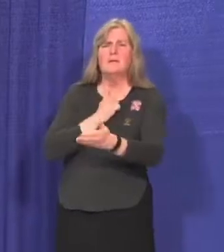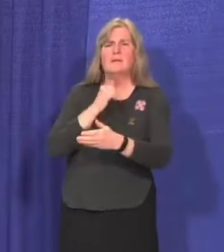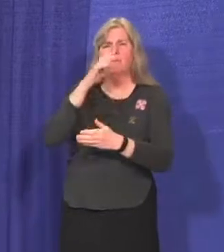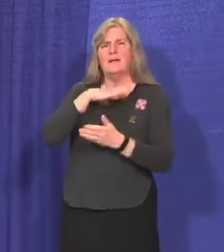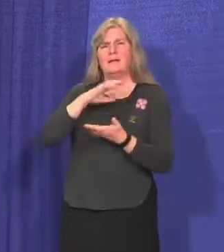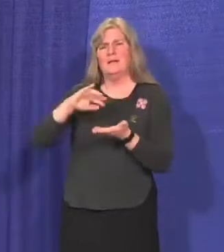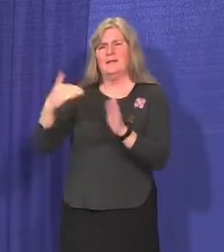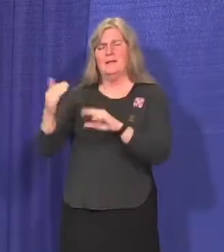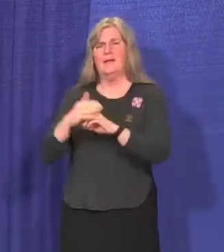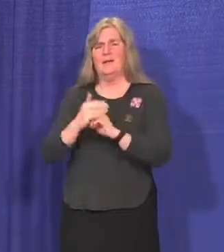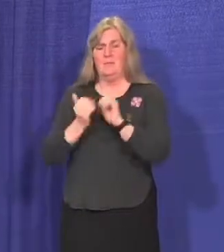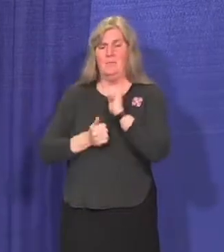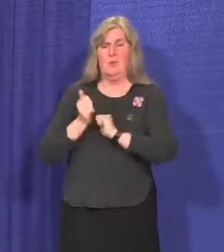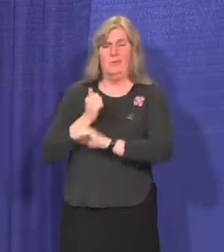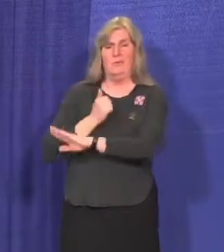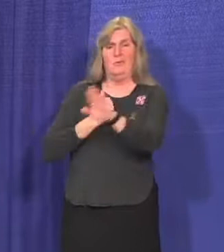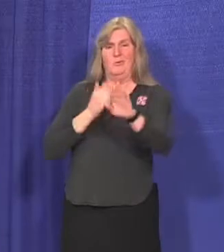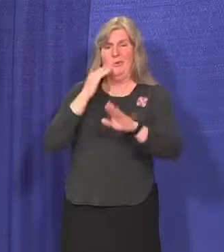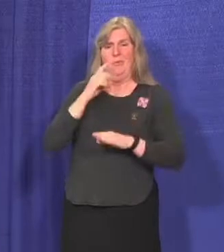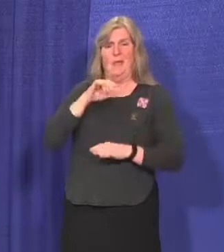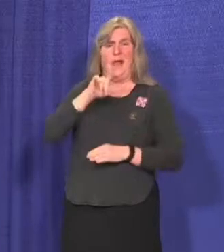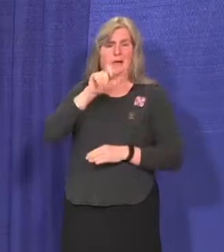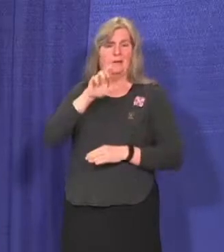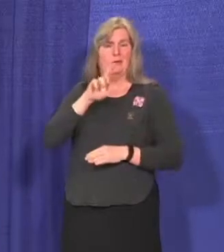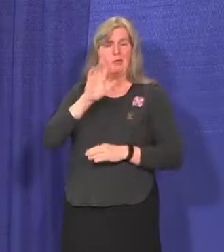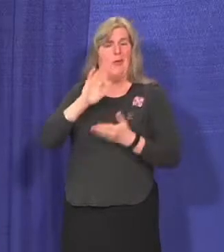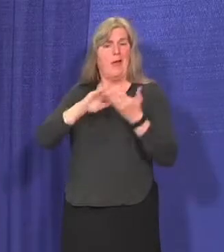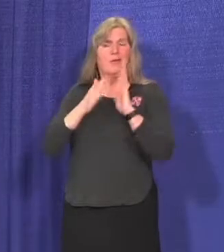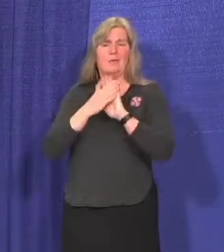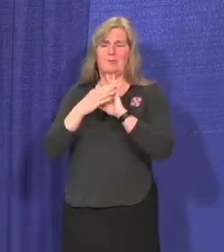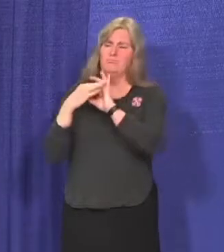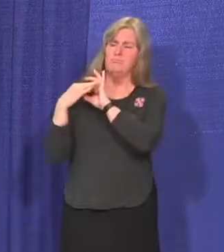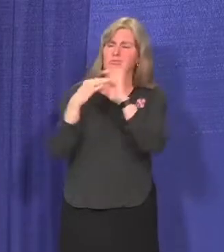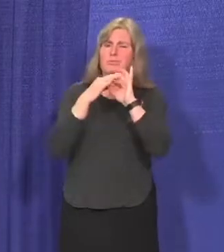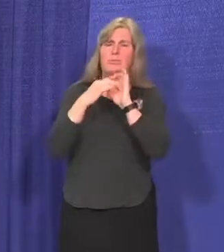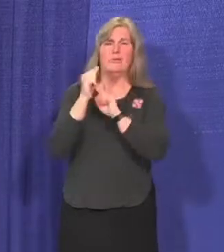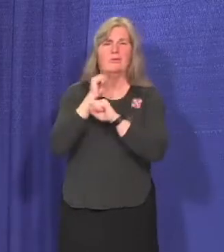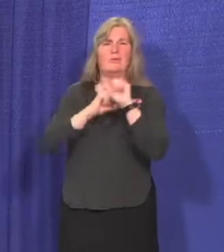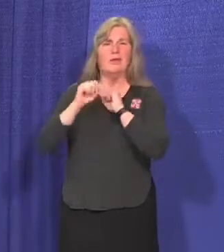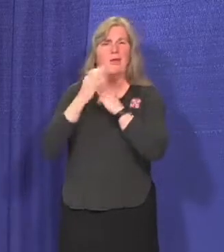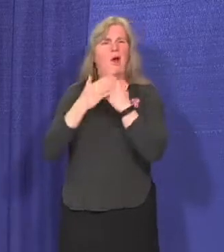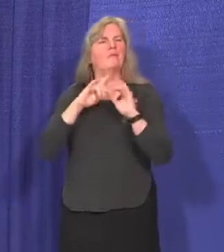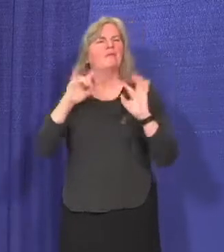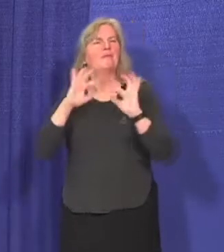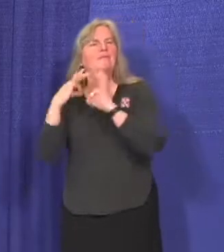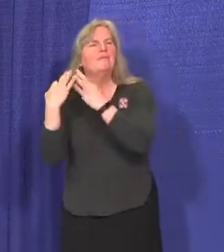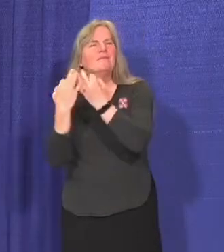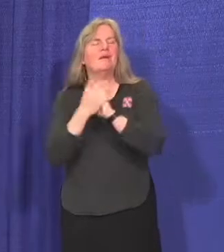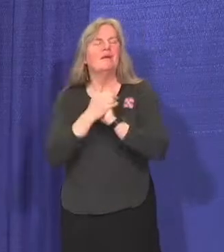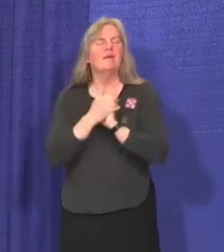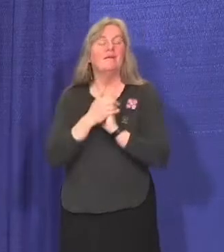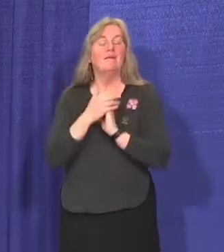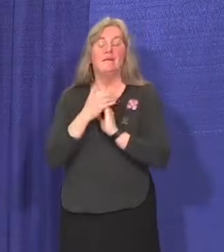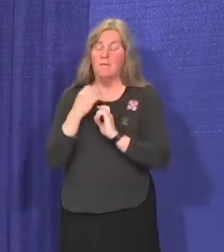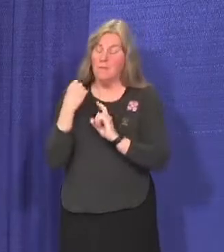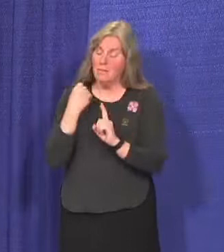friends, most Yukoners note this is a tightknit family and this